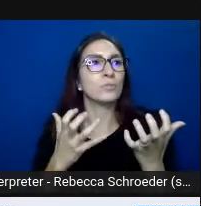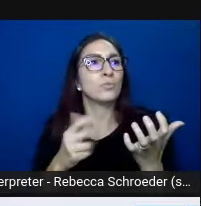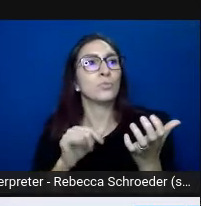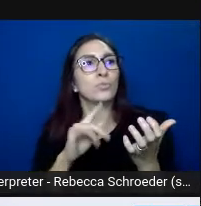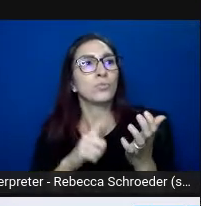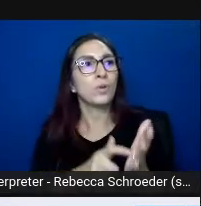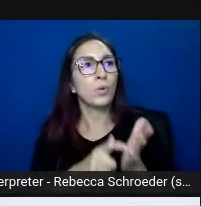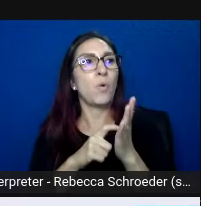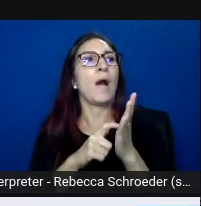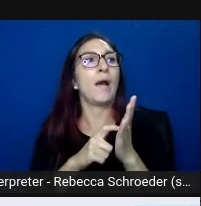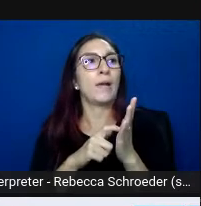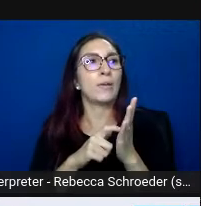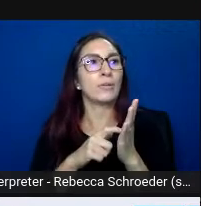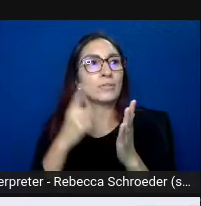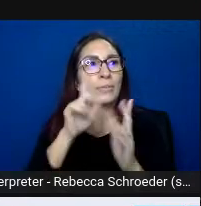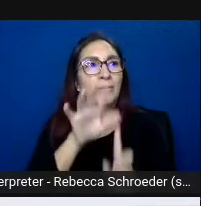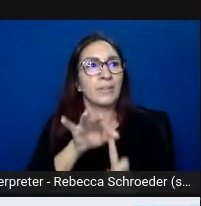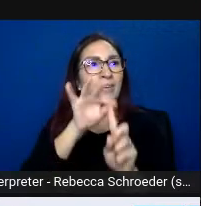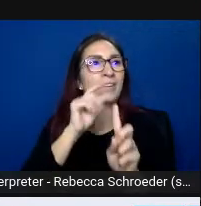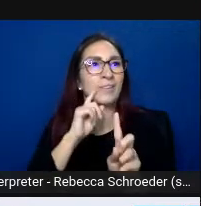to add new pages to, because that's very good for accessibility.